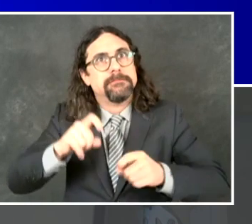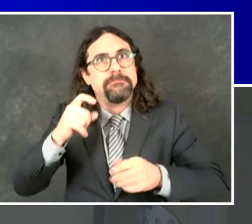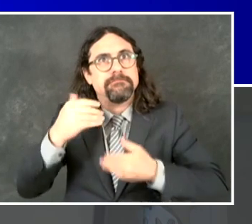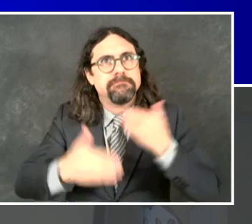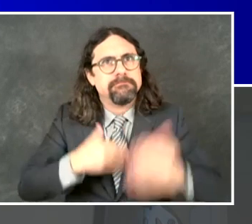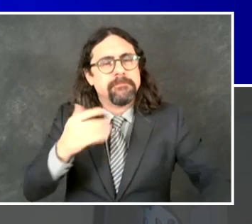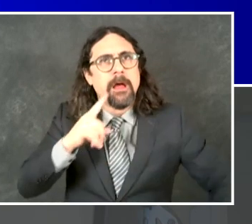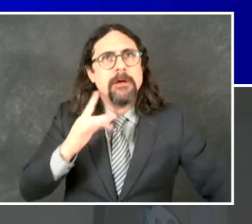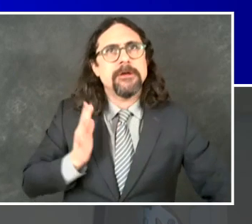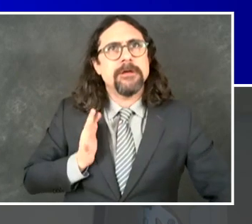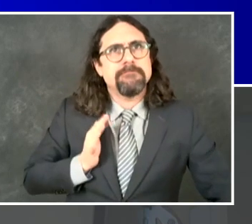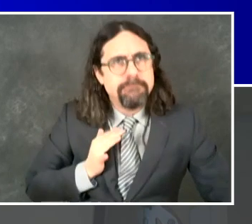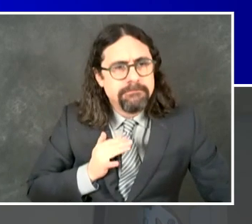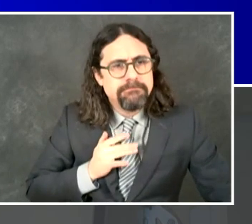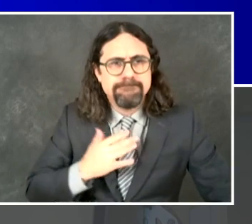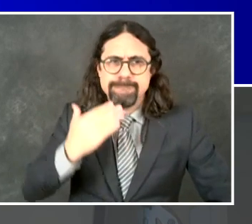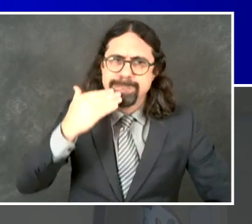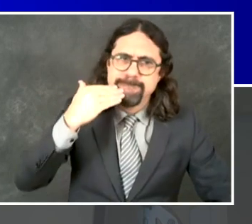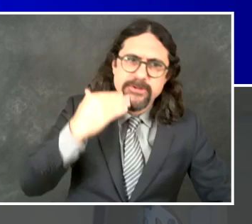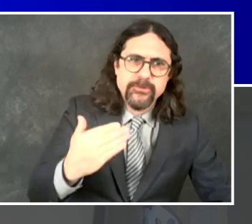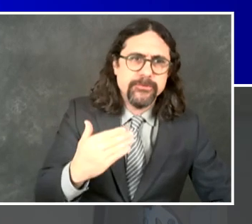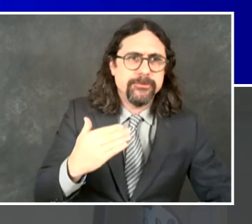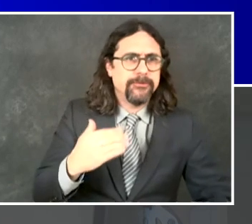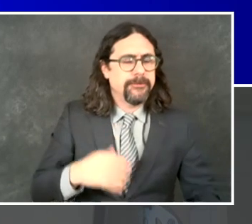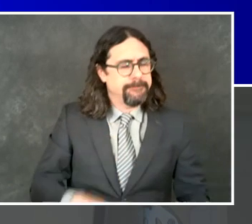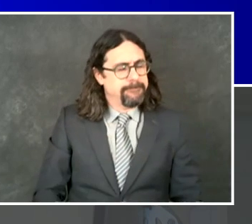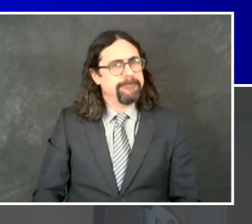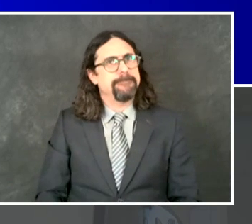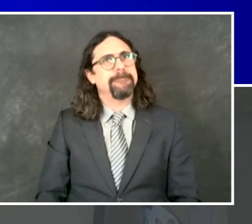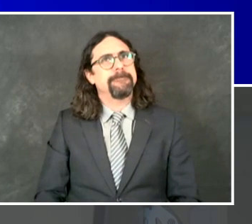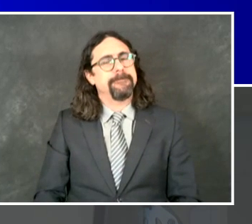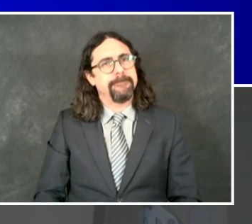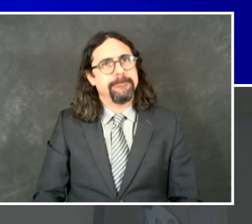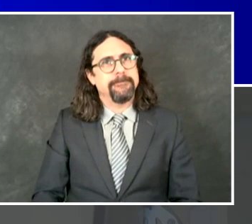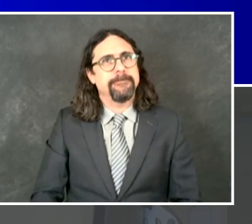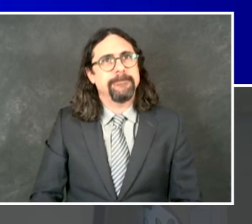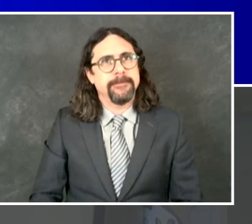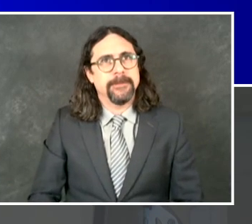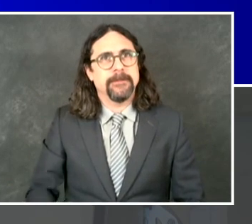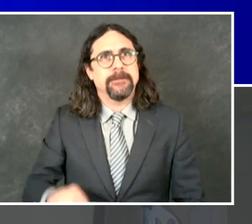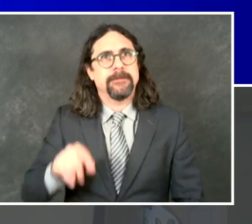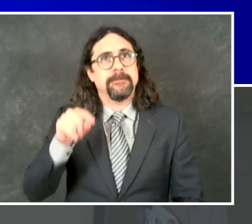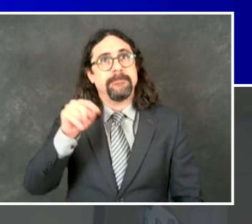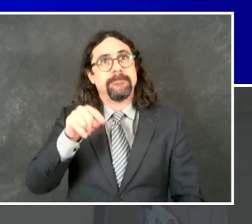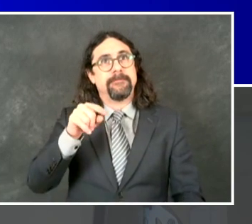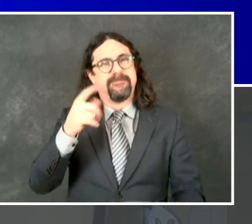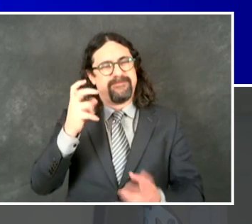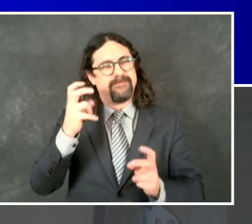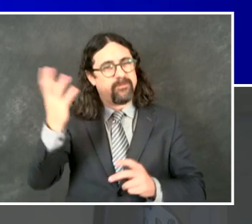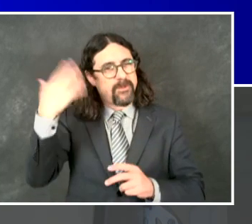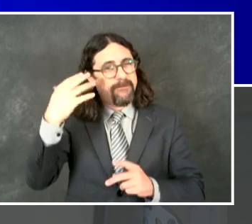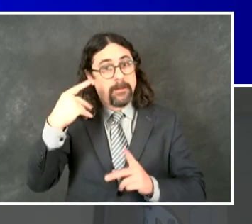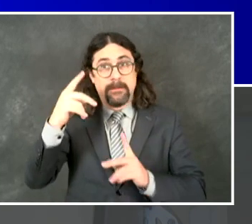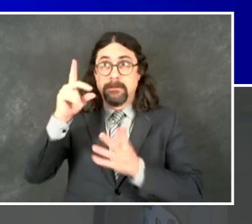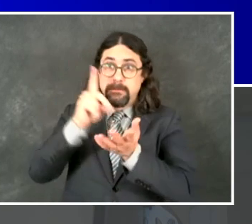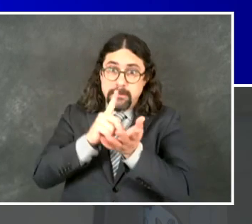JUST TAKE FERWE HEALTH CARE WORKERS TO ADMINISTER THIS KIND OF TEST BECAUSE WE'LL GET MORE DONE IN THE